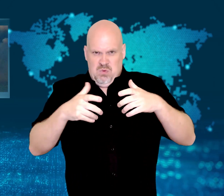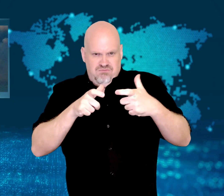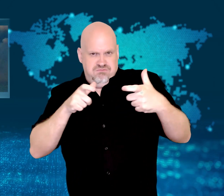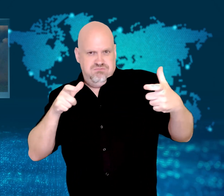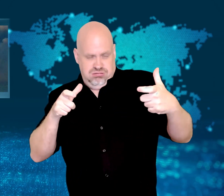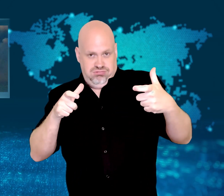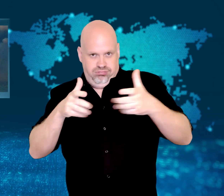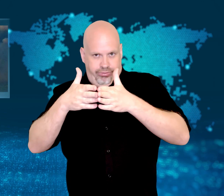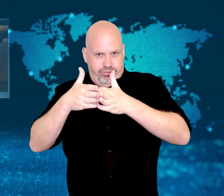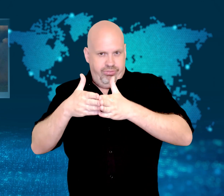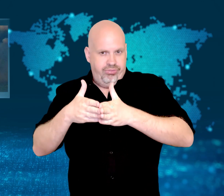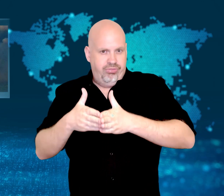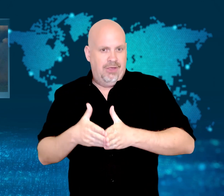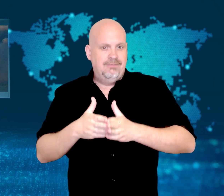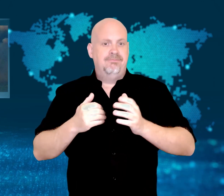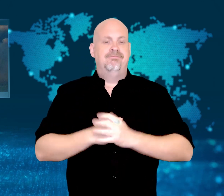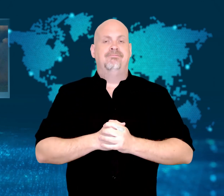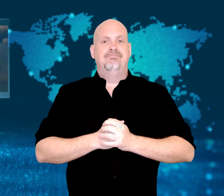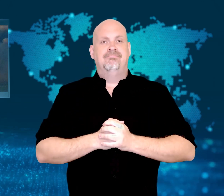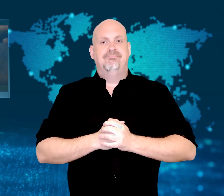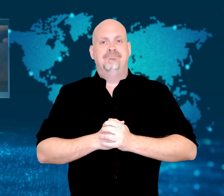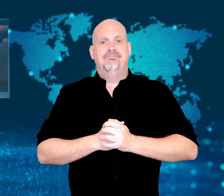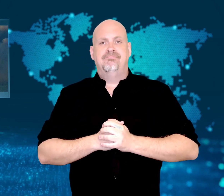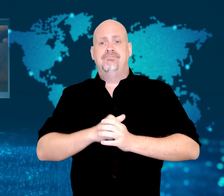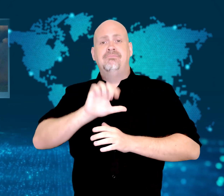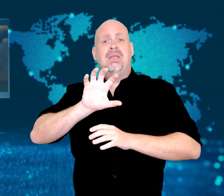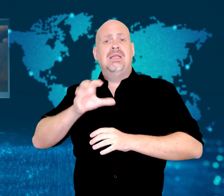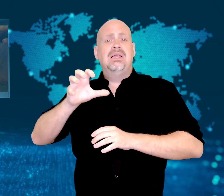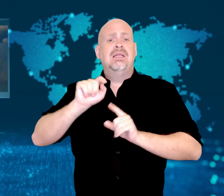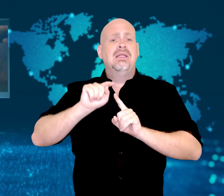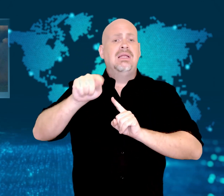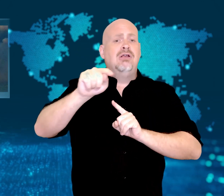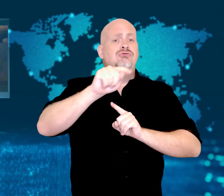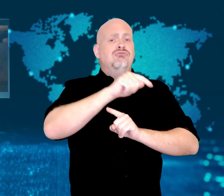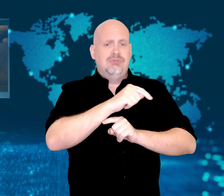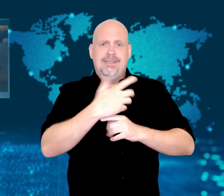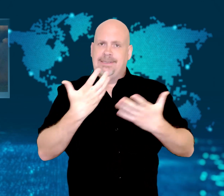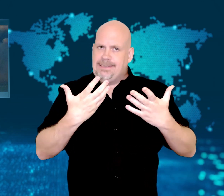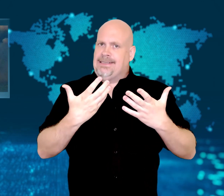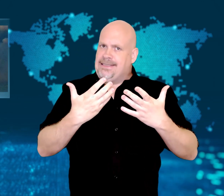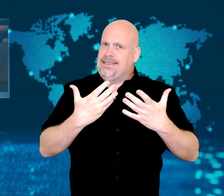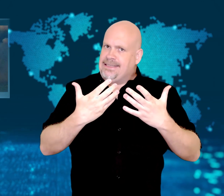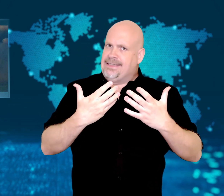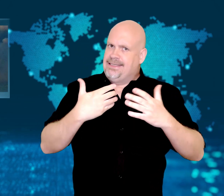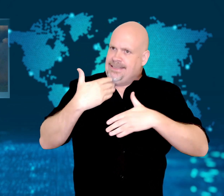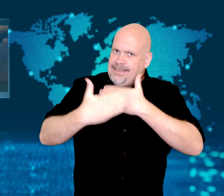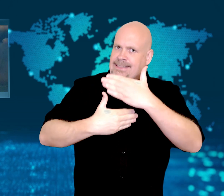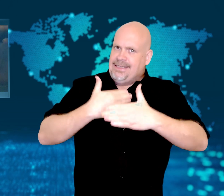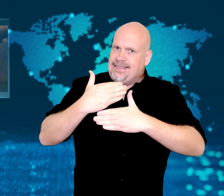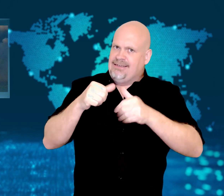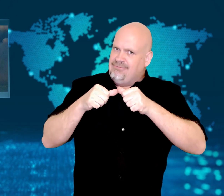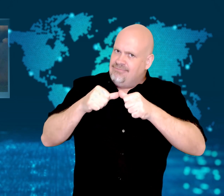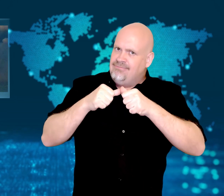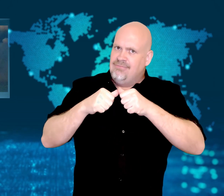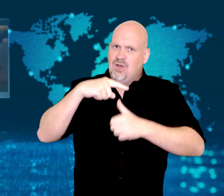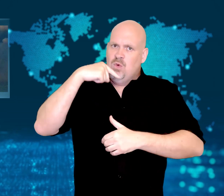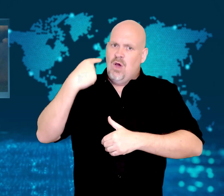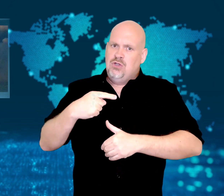Other countries continue to try to pressure Russia to end its attacks.